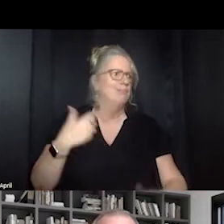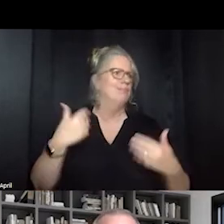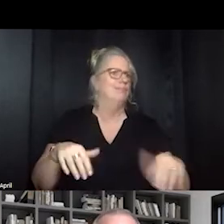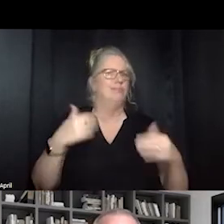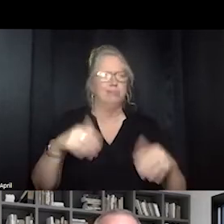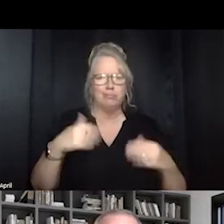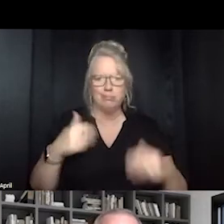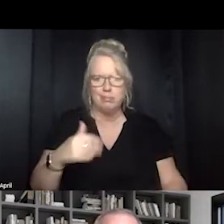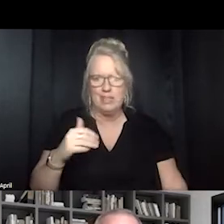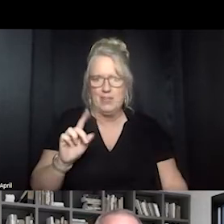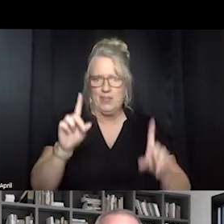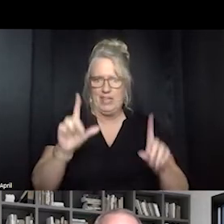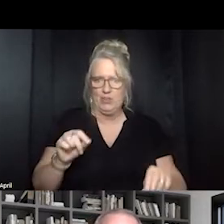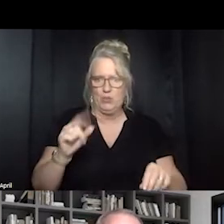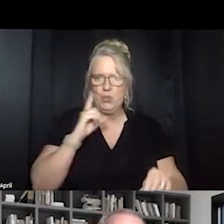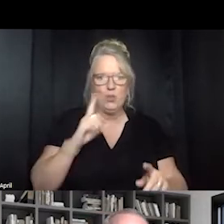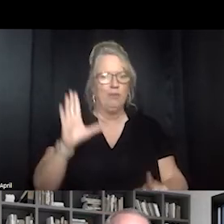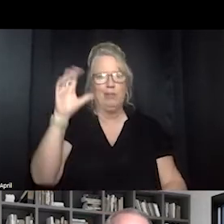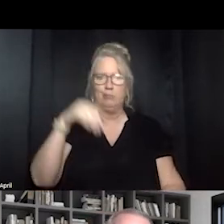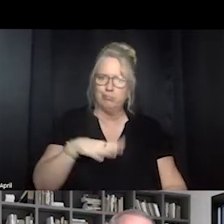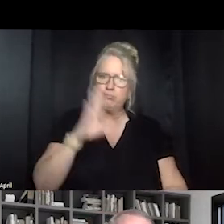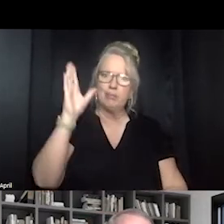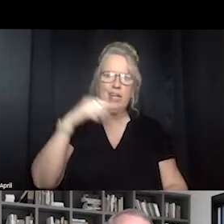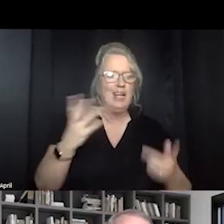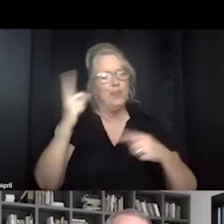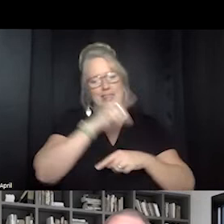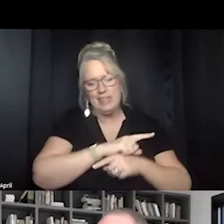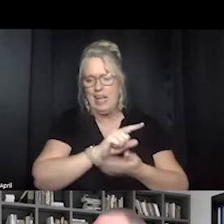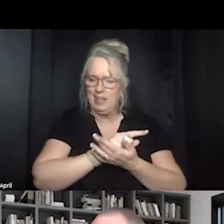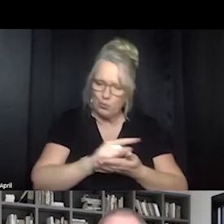LIKE THIS. THEY DO IT THROUGHOUT THE DAY. THEY DO IT THROUGHOUT THE WEEK. AND, AN,